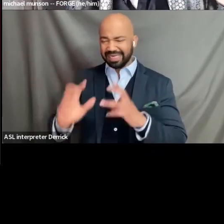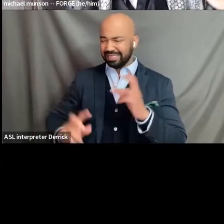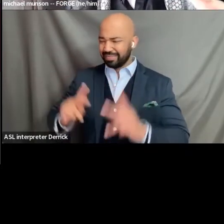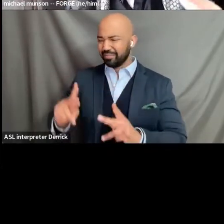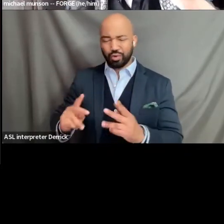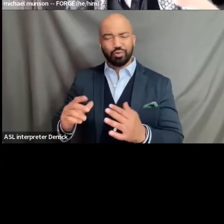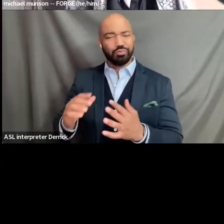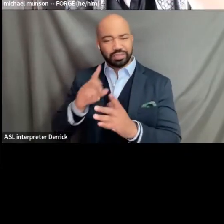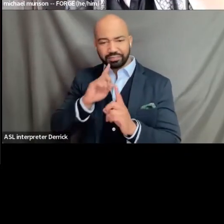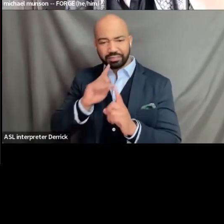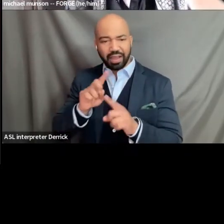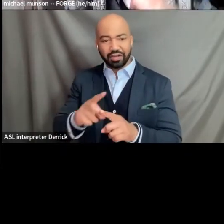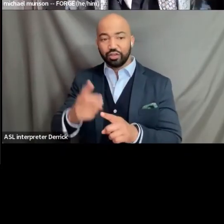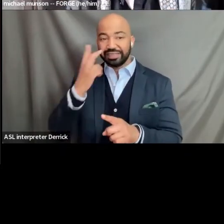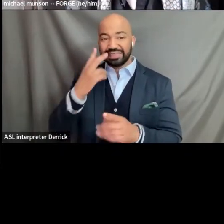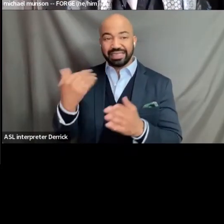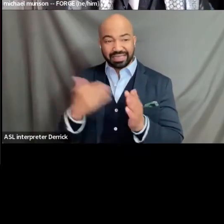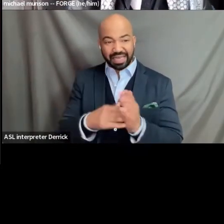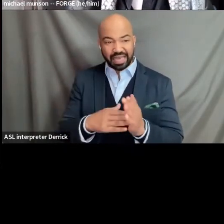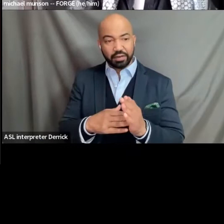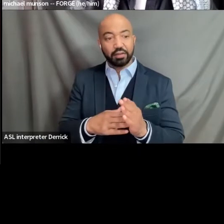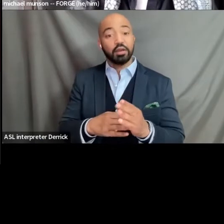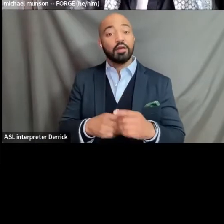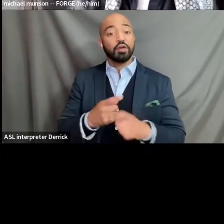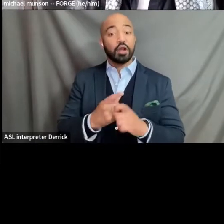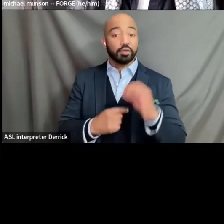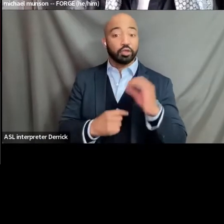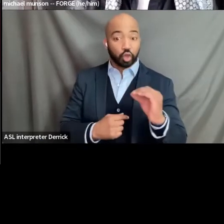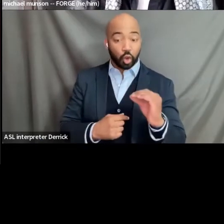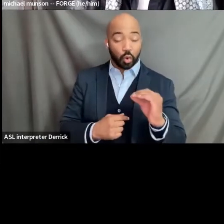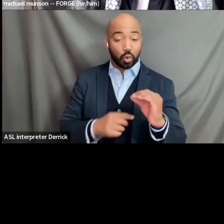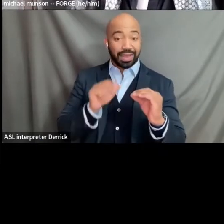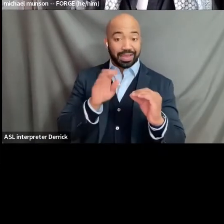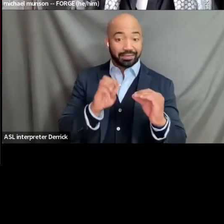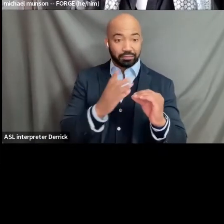You could see that chart again slopes up with more and more ACEs.